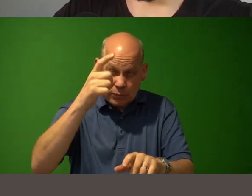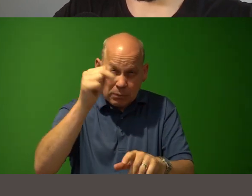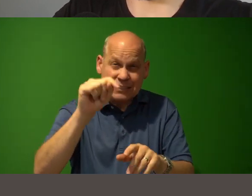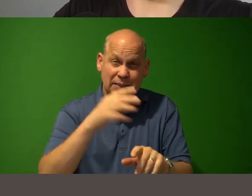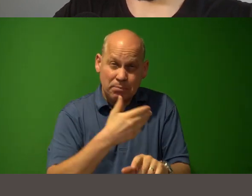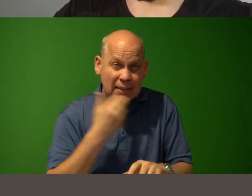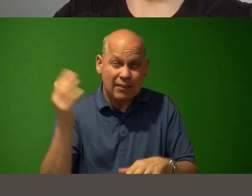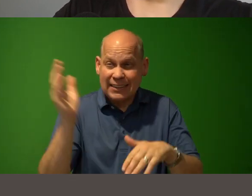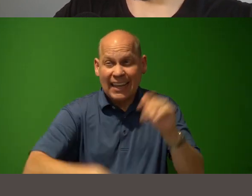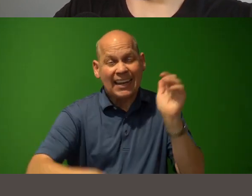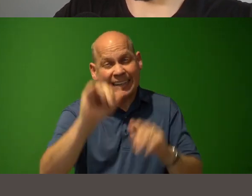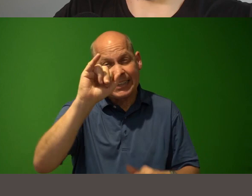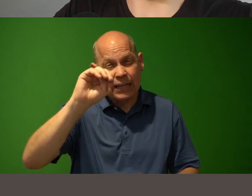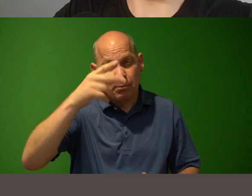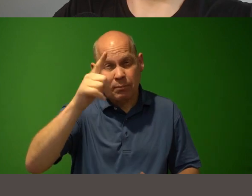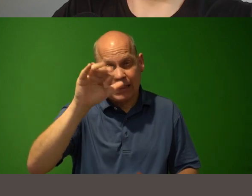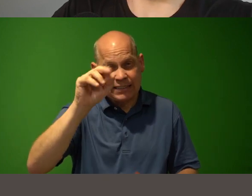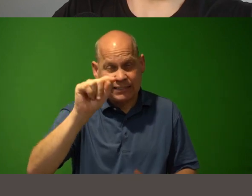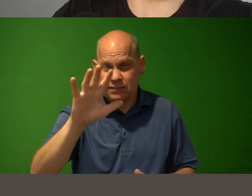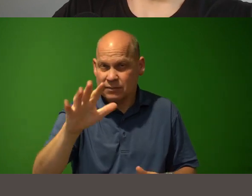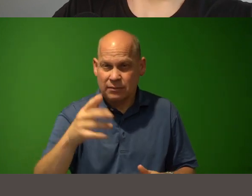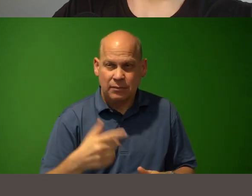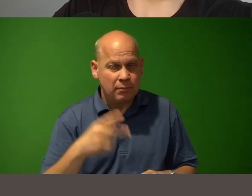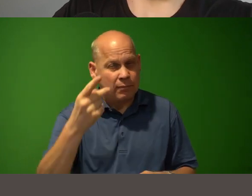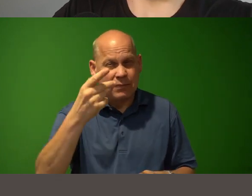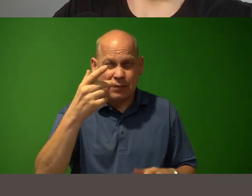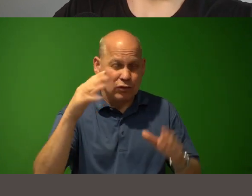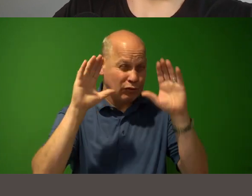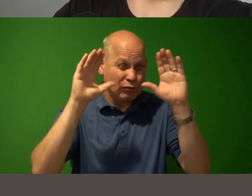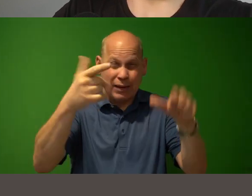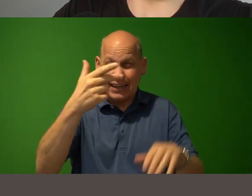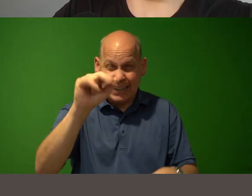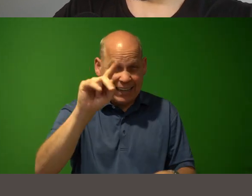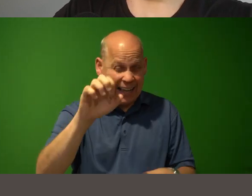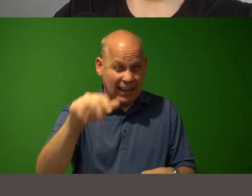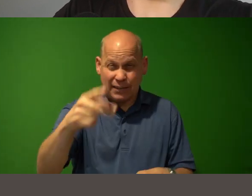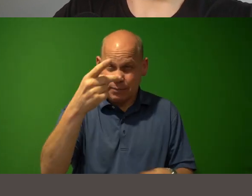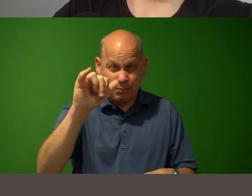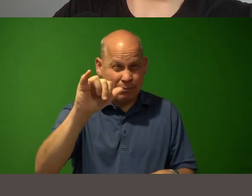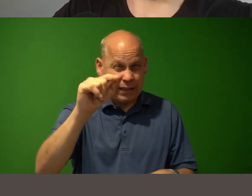Again, within a Python, a great guide, in a few lines, you learn a lot.